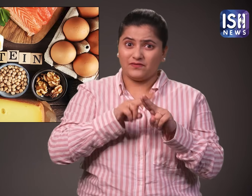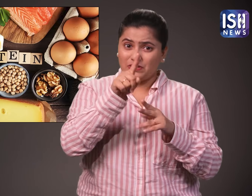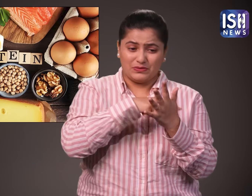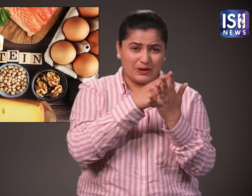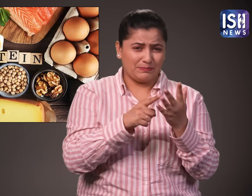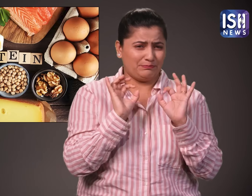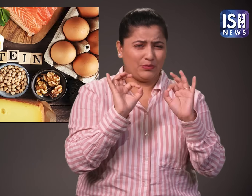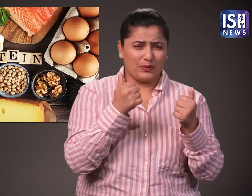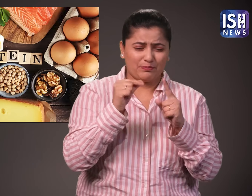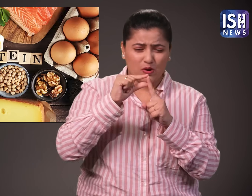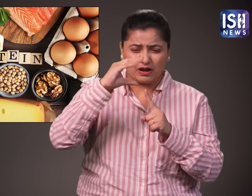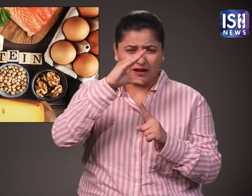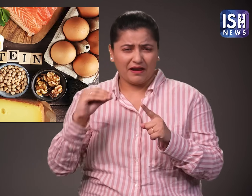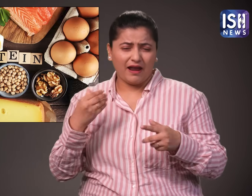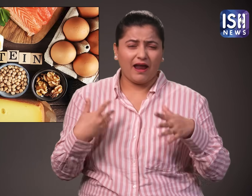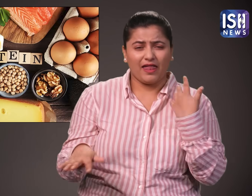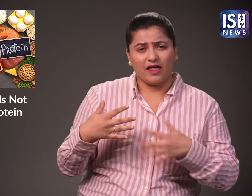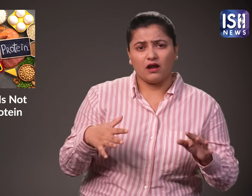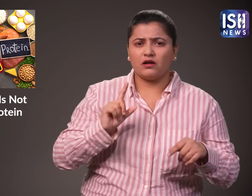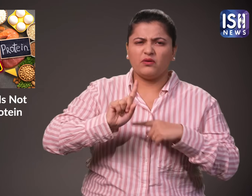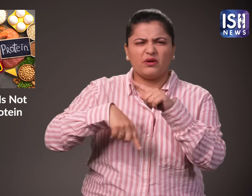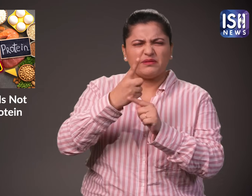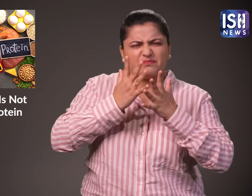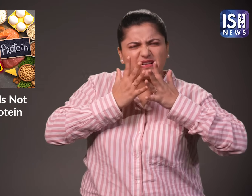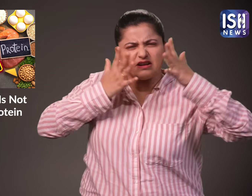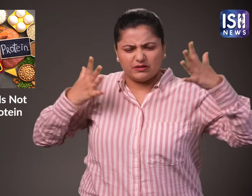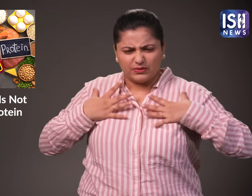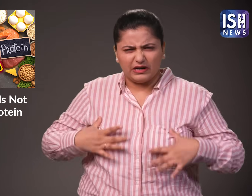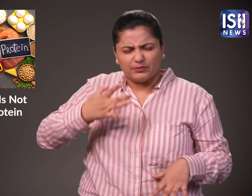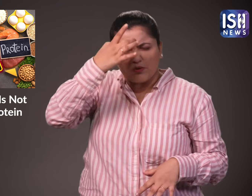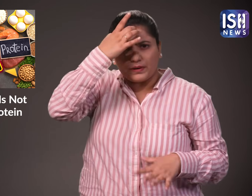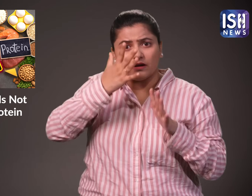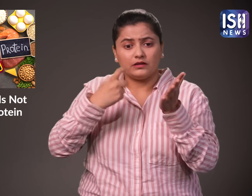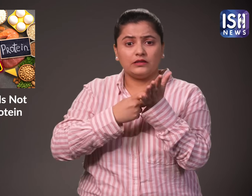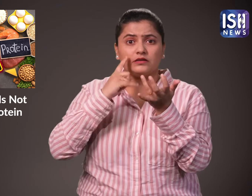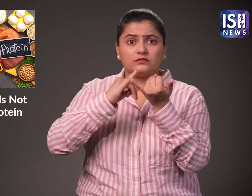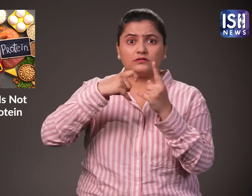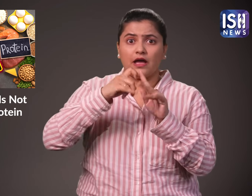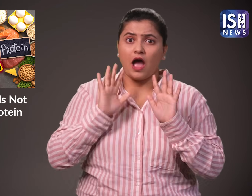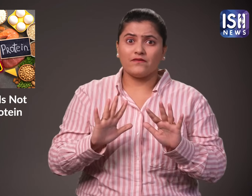If you don’t consume enough protein, your body could face serious health risks.